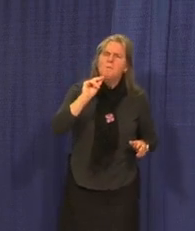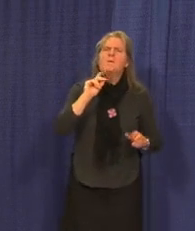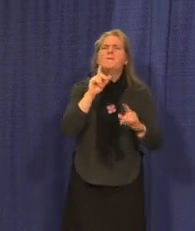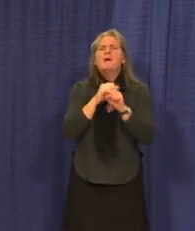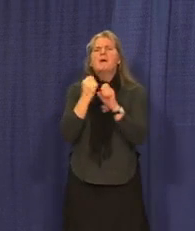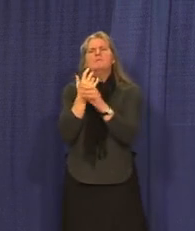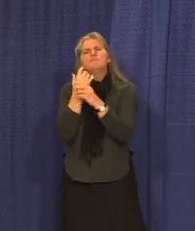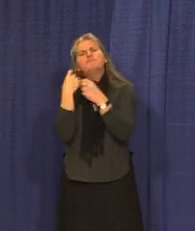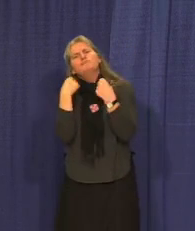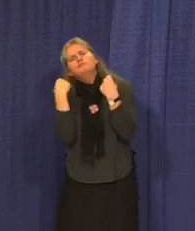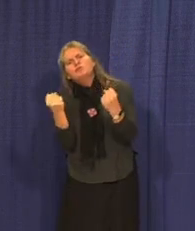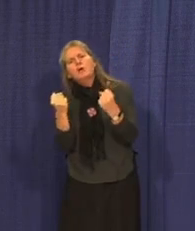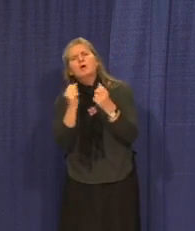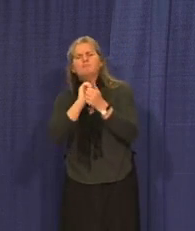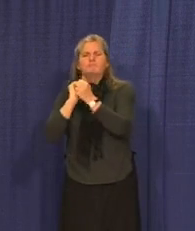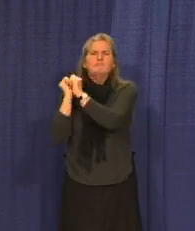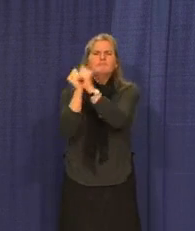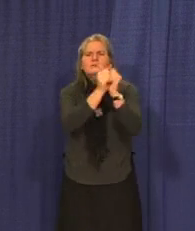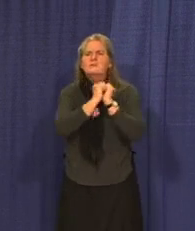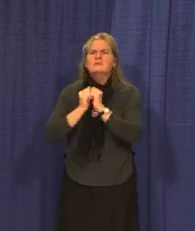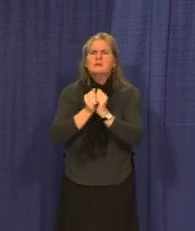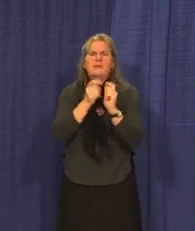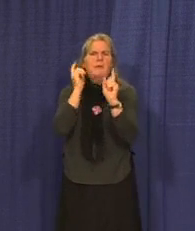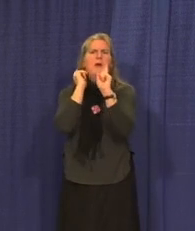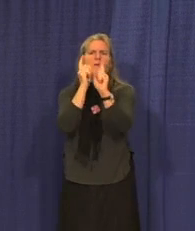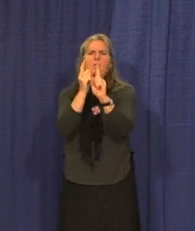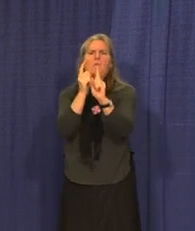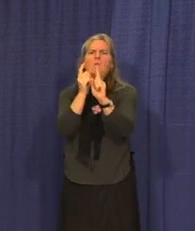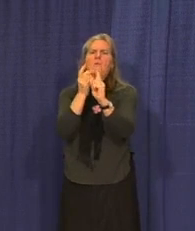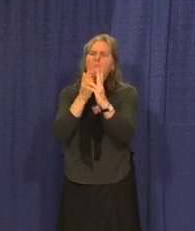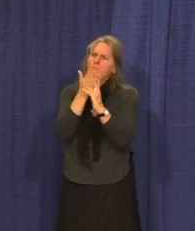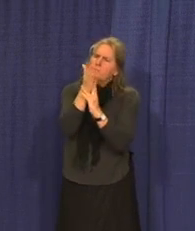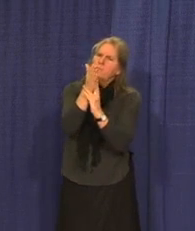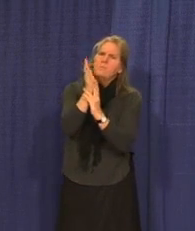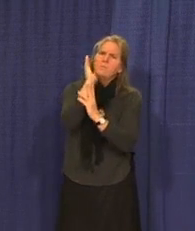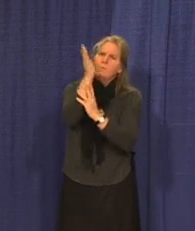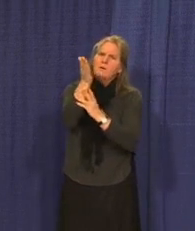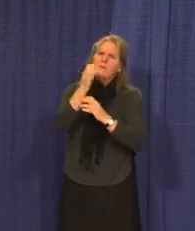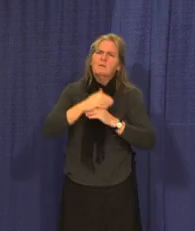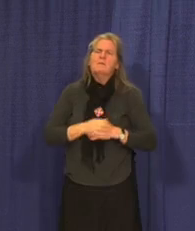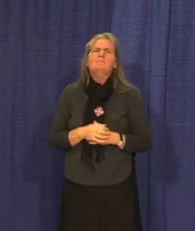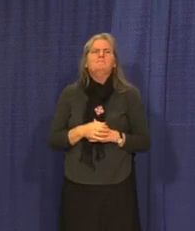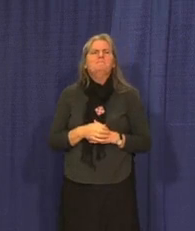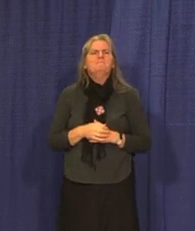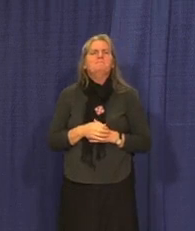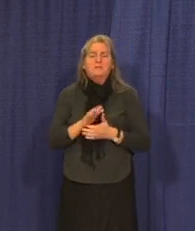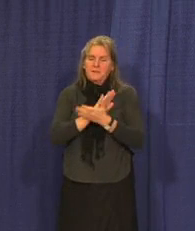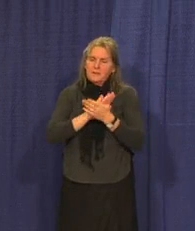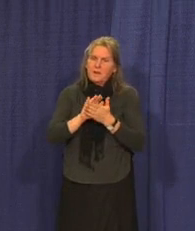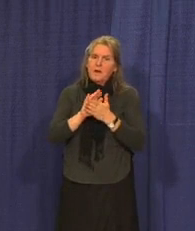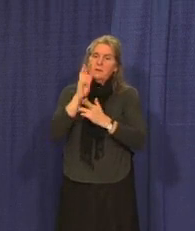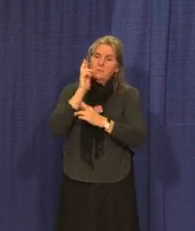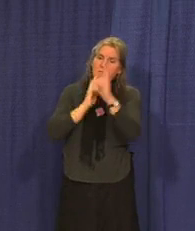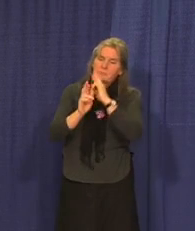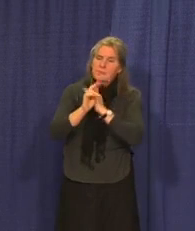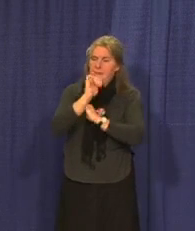We still need to be strong and caring, together, because that is how we are going to get through this.